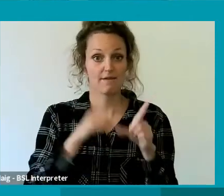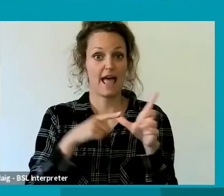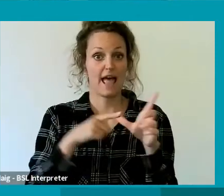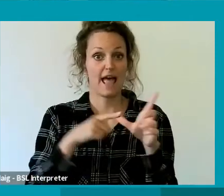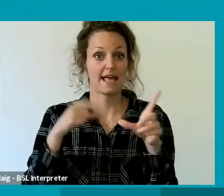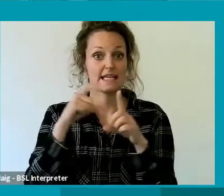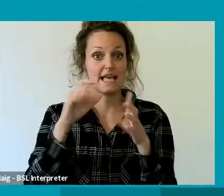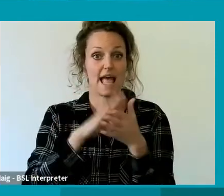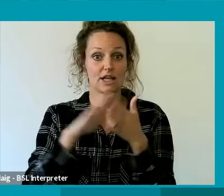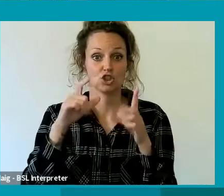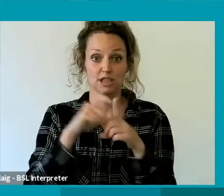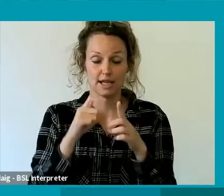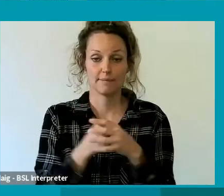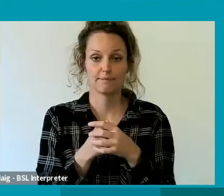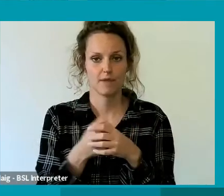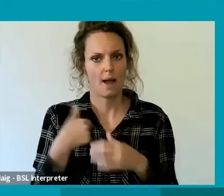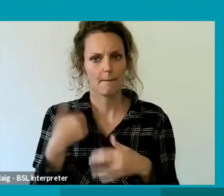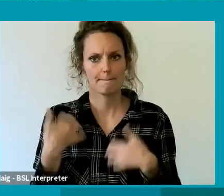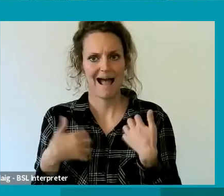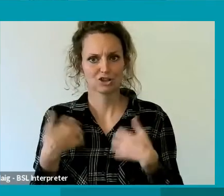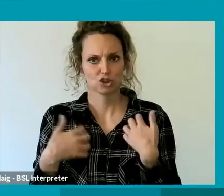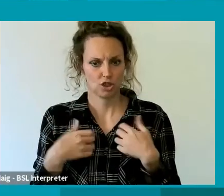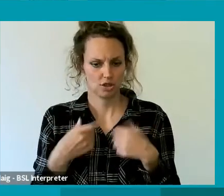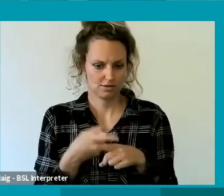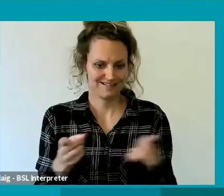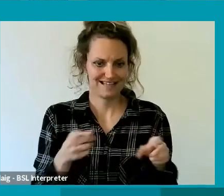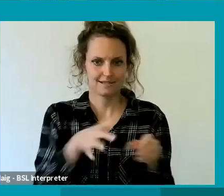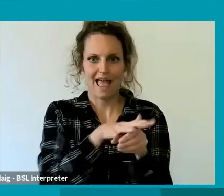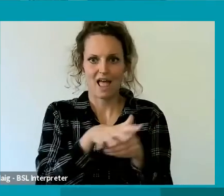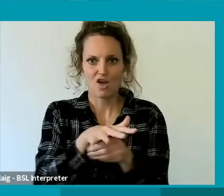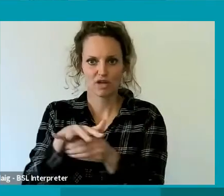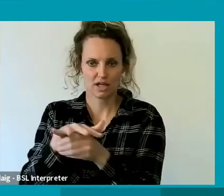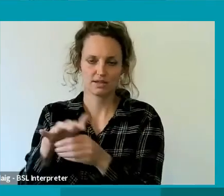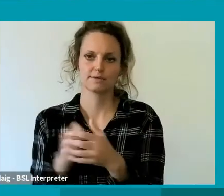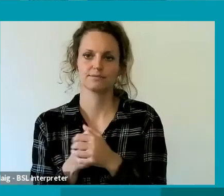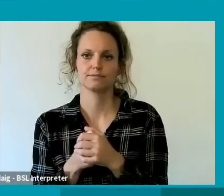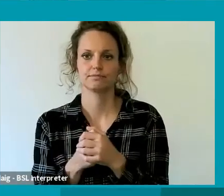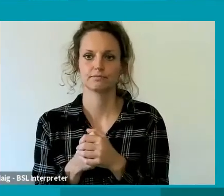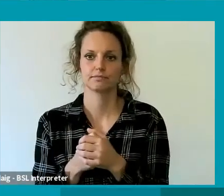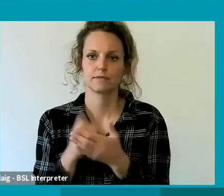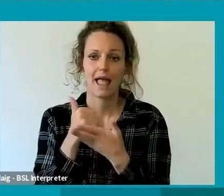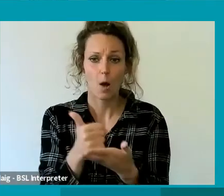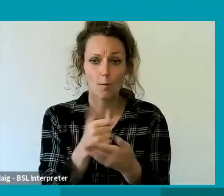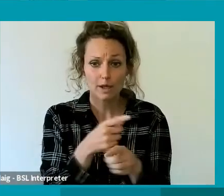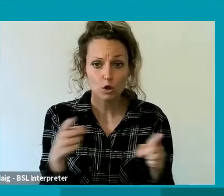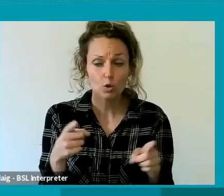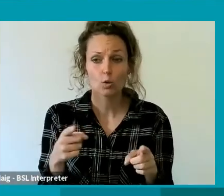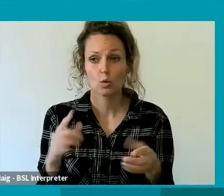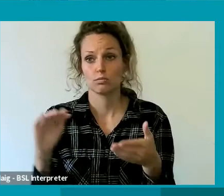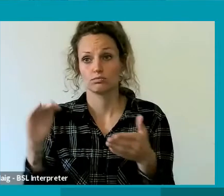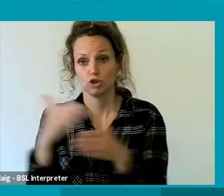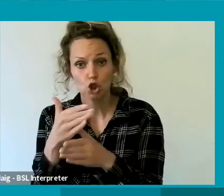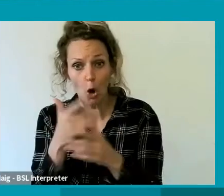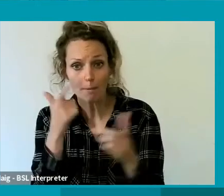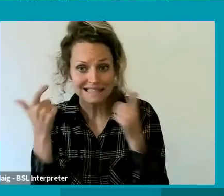these areas in terms of helping you as a candidate for job seeker. Really, my goal is to help you